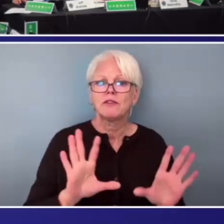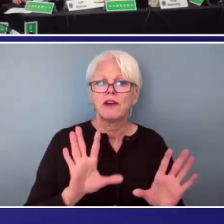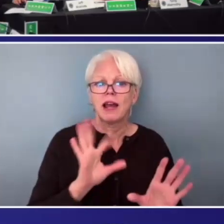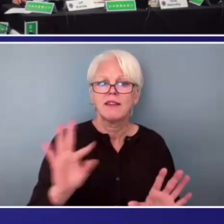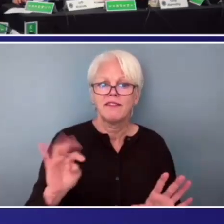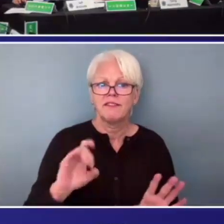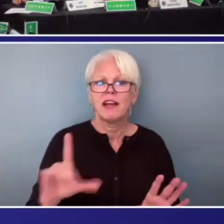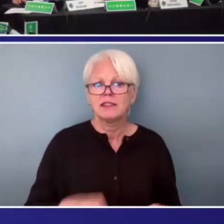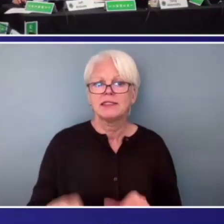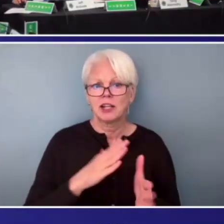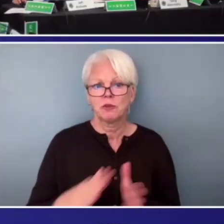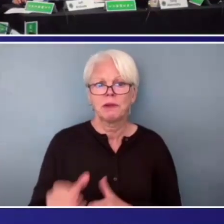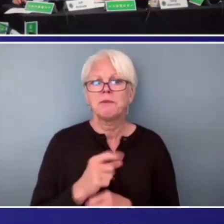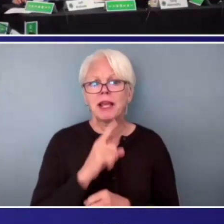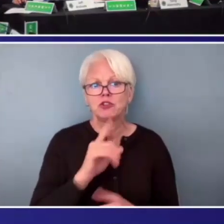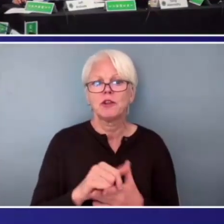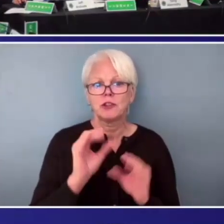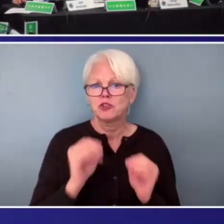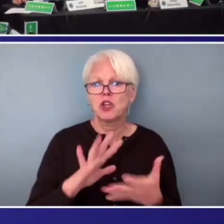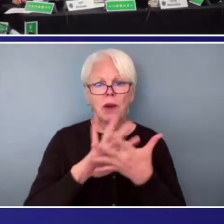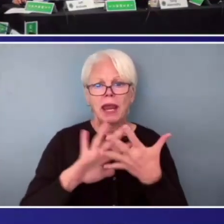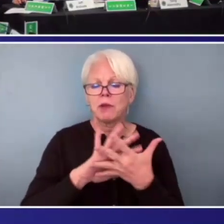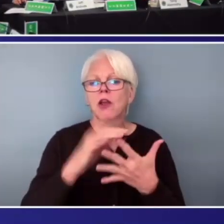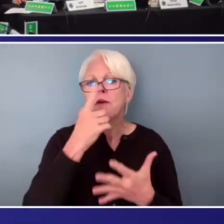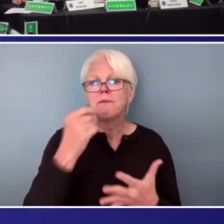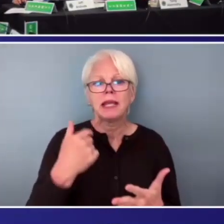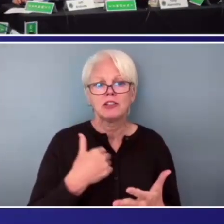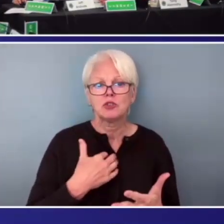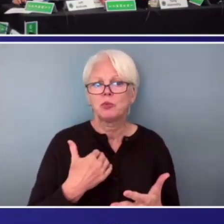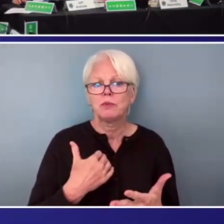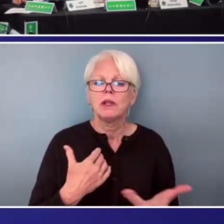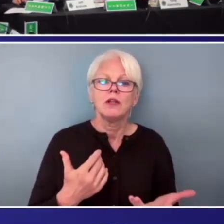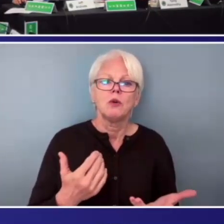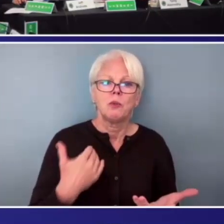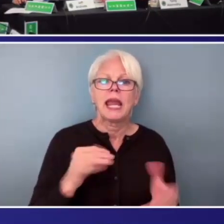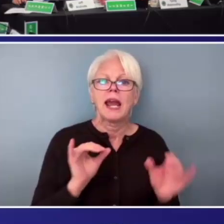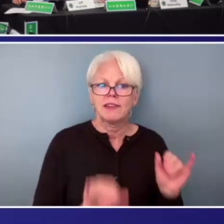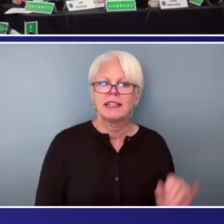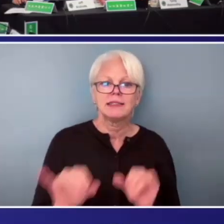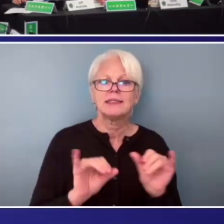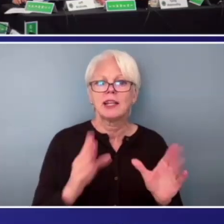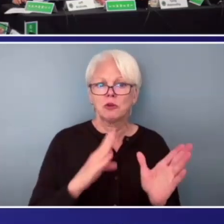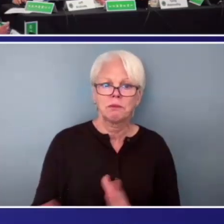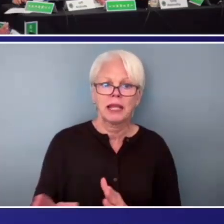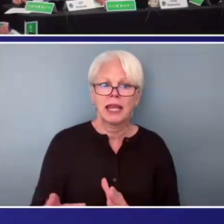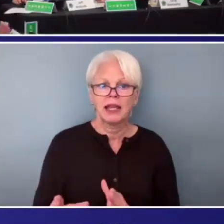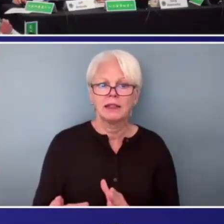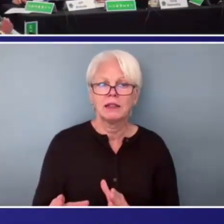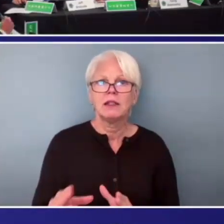just to make sure there's no ambiguity because we have so -- you know, we have the standard plan in Direct Loans. So we would say the Direct